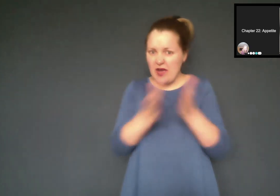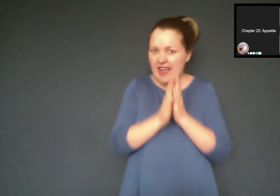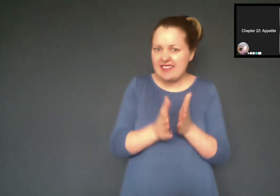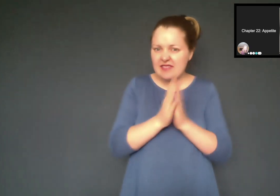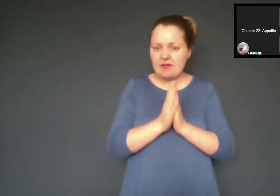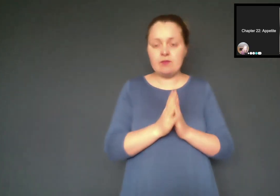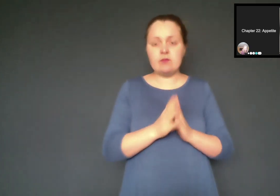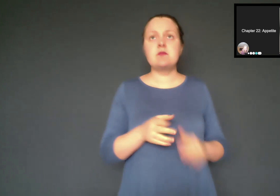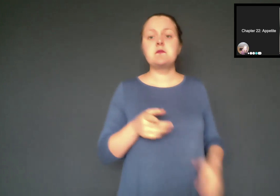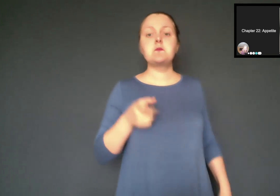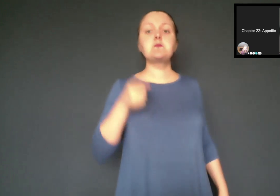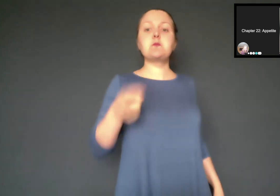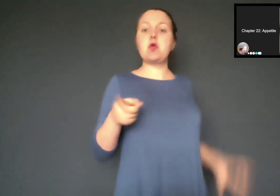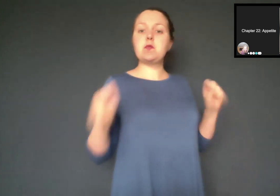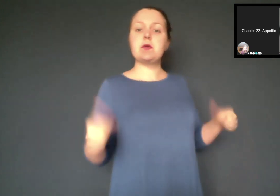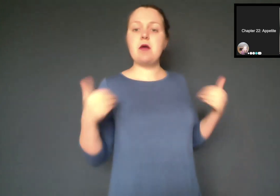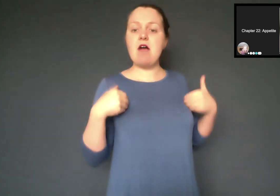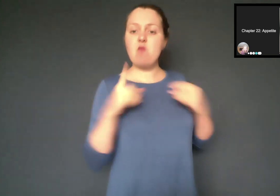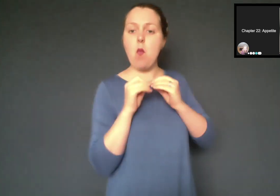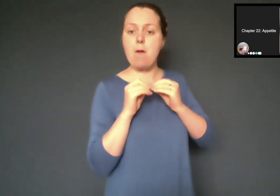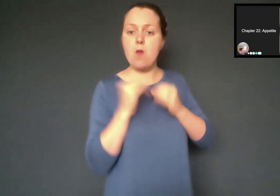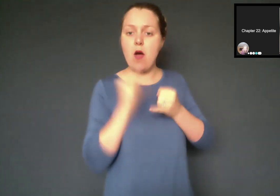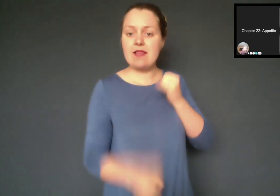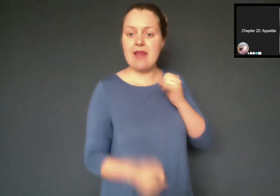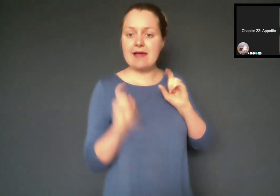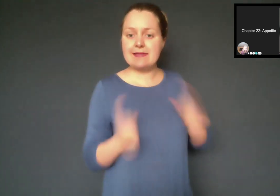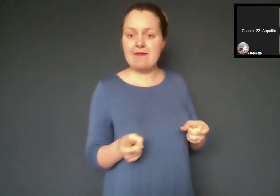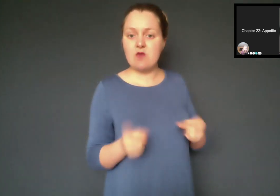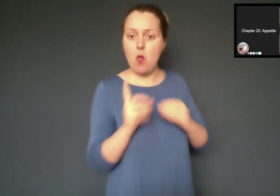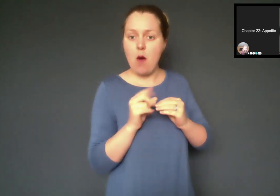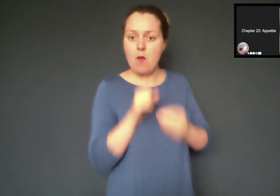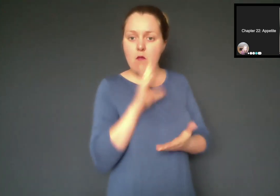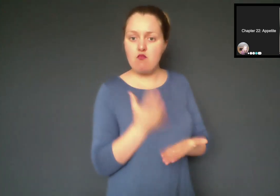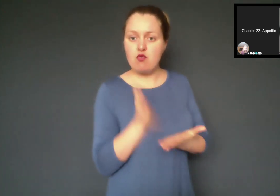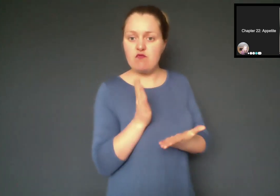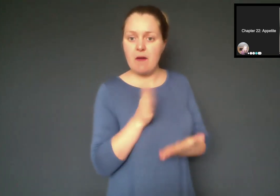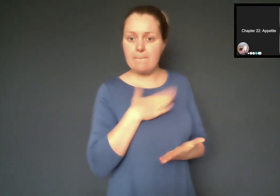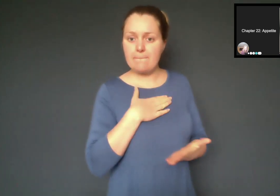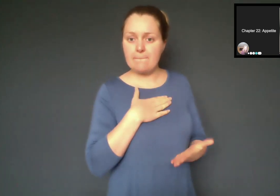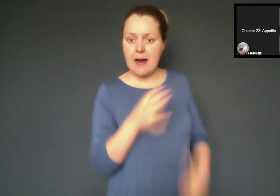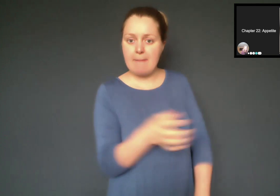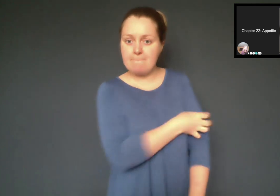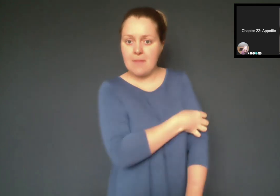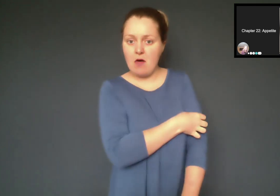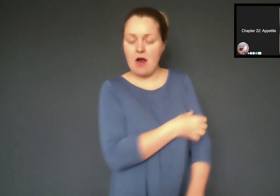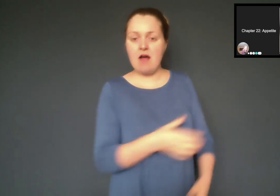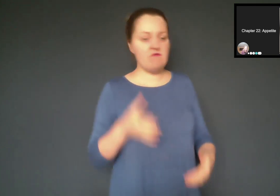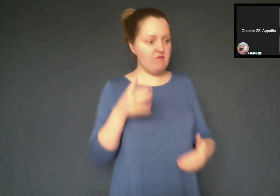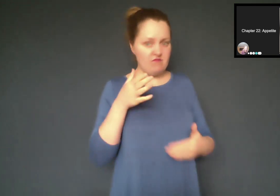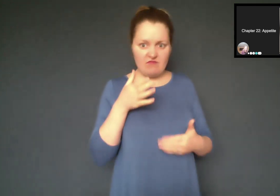have one final gift the hood house said one final proof of my power then you must accept me as your